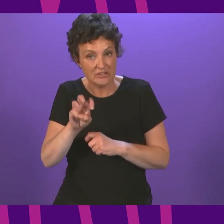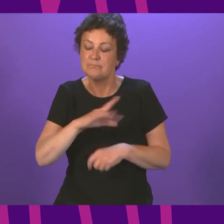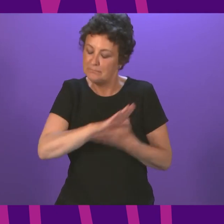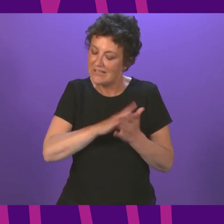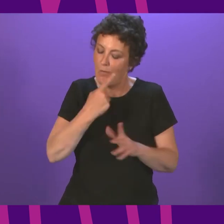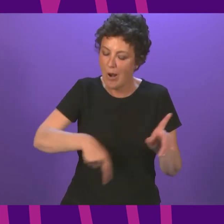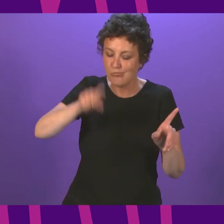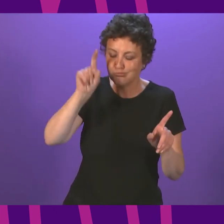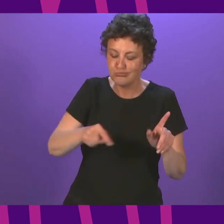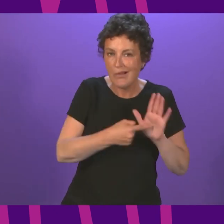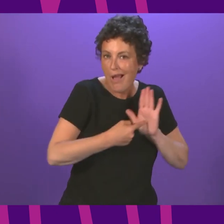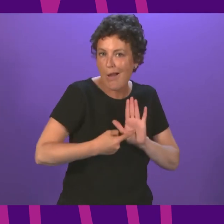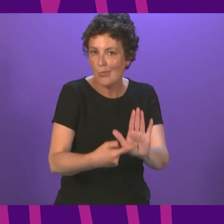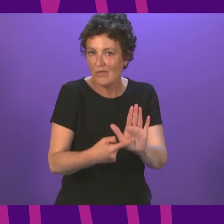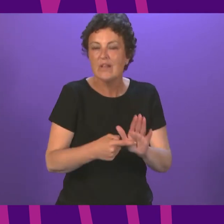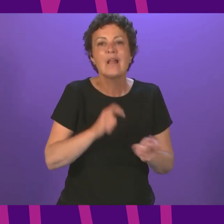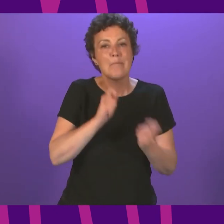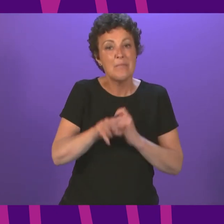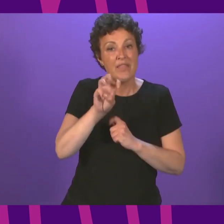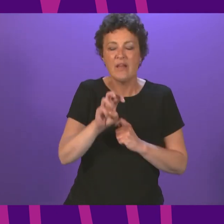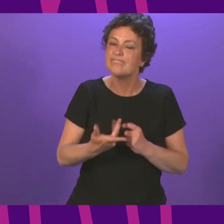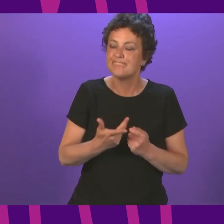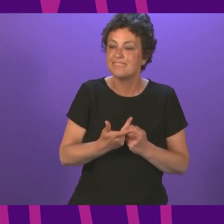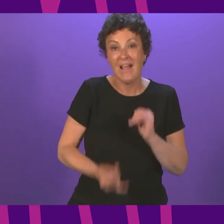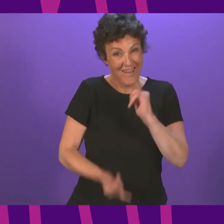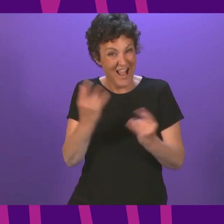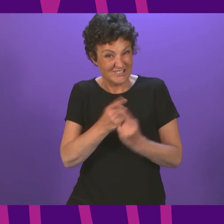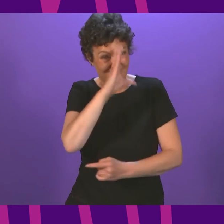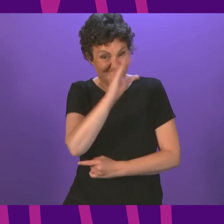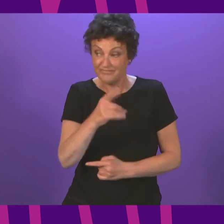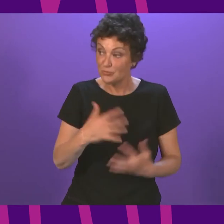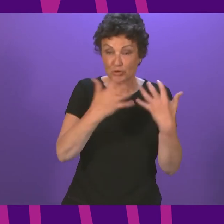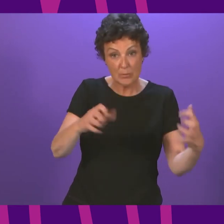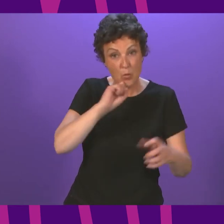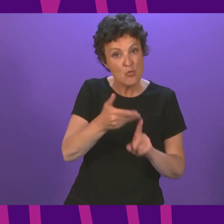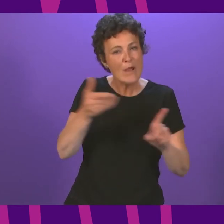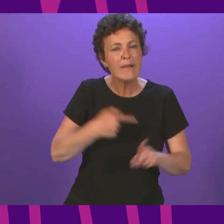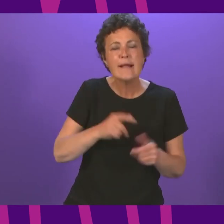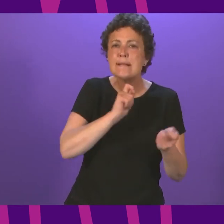Members will also recognise amendment 14, because I lodged the same amendment yesterday,